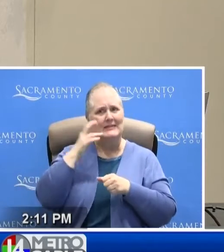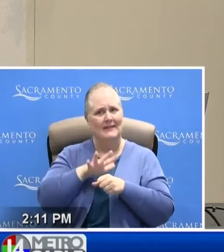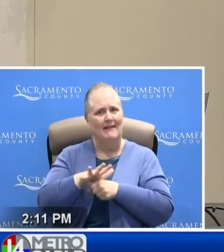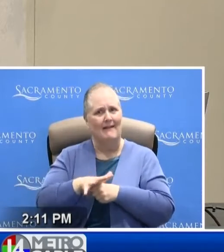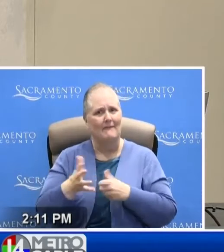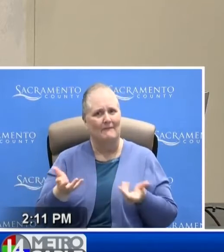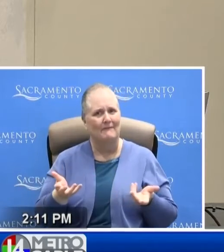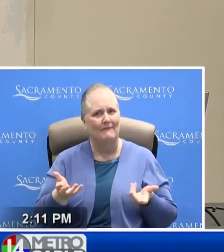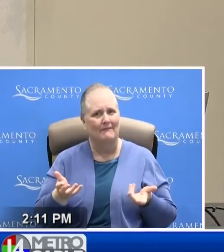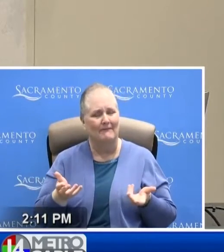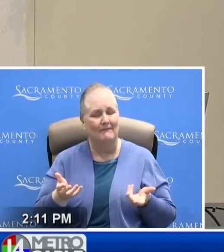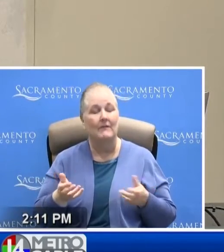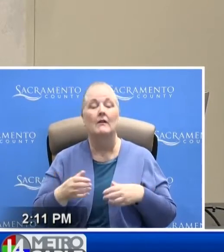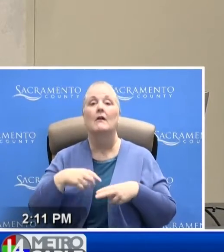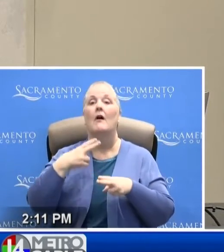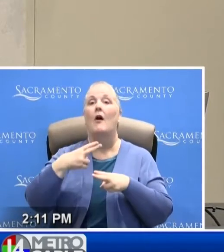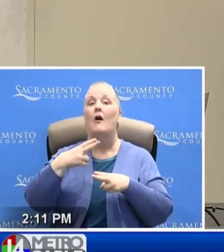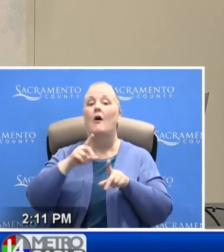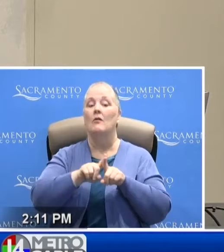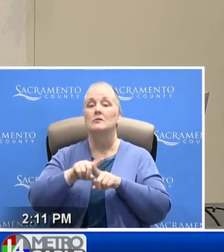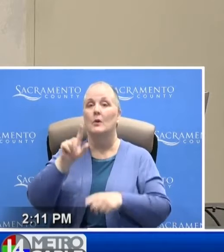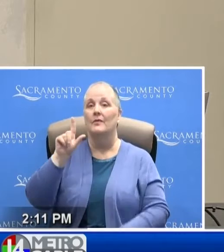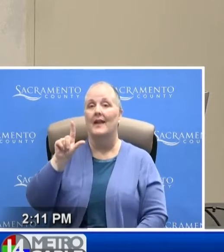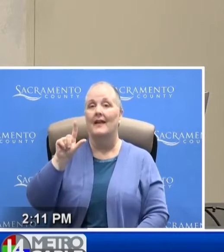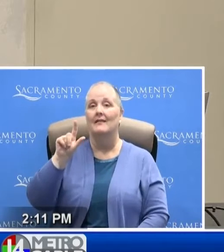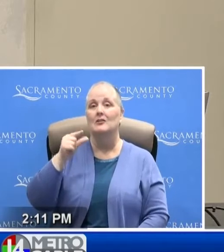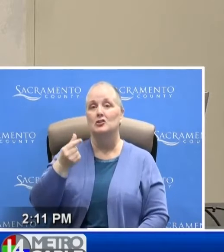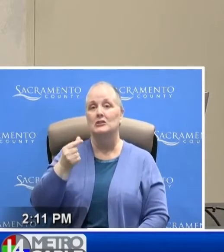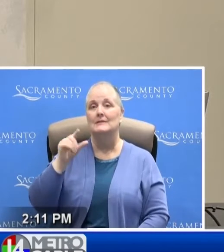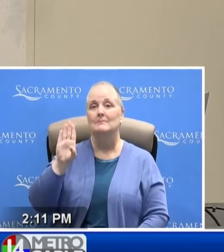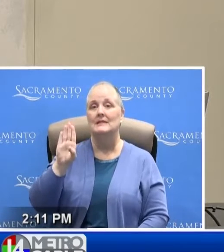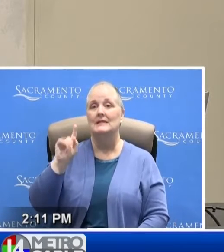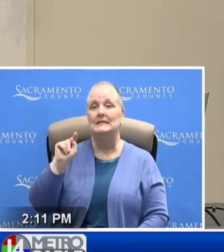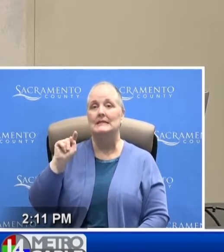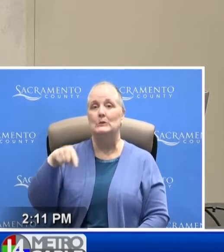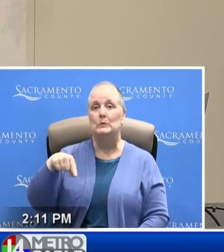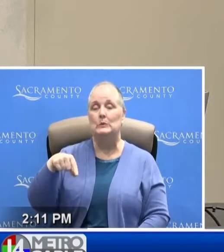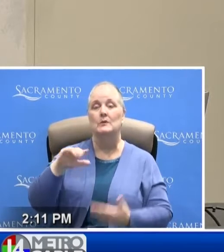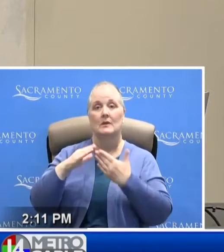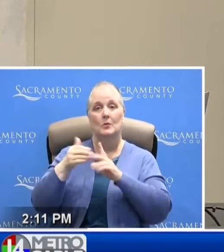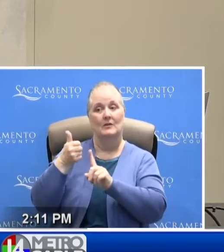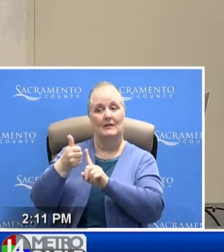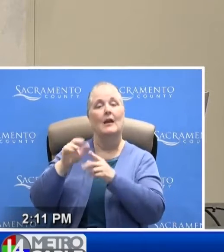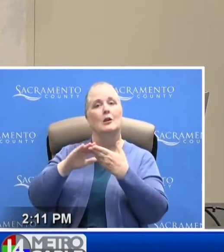It was also stated that the LGBTQ community as a community of interest and nobody believes that